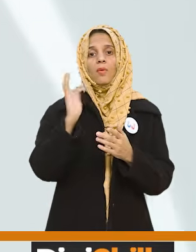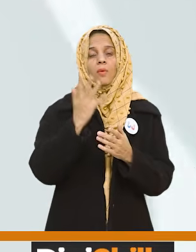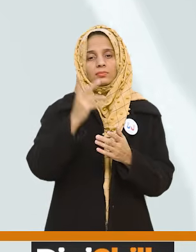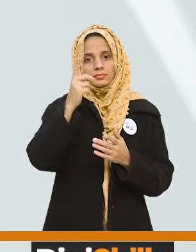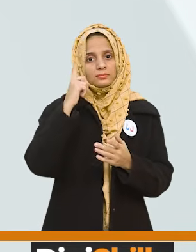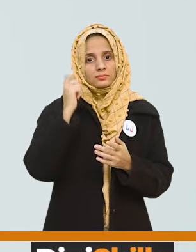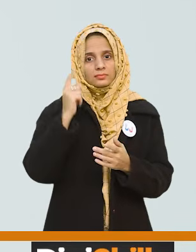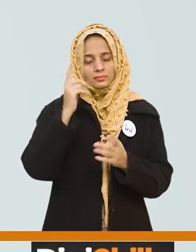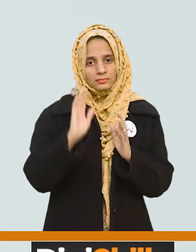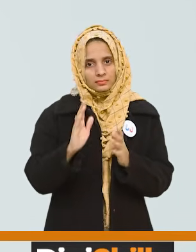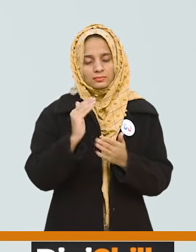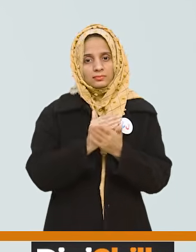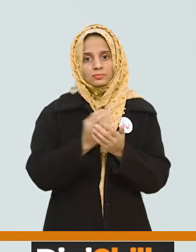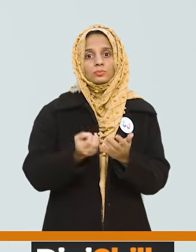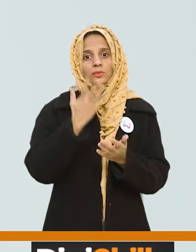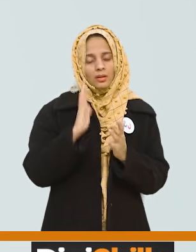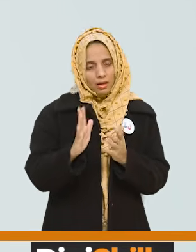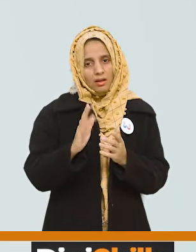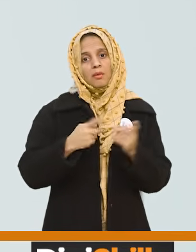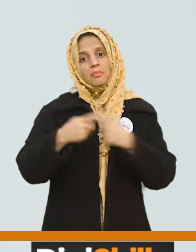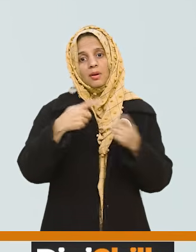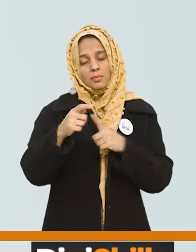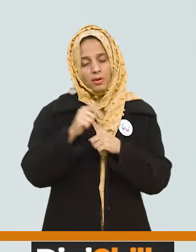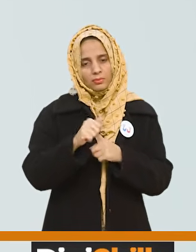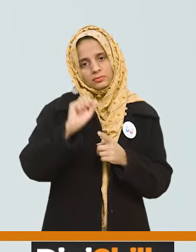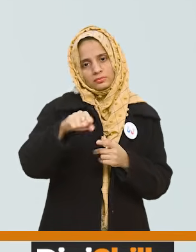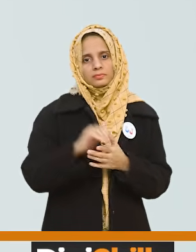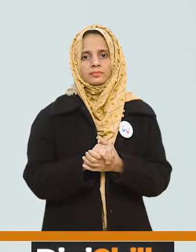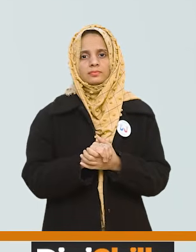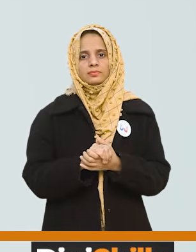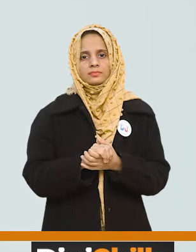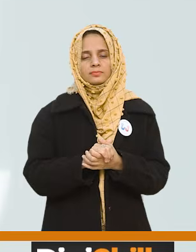proof, and it is very important to maintain documentary proof.